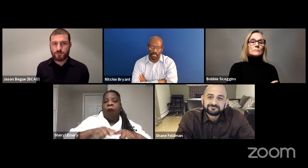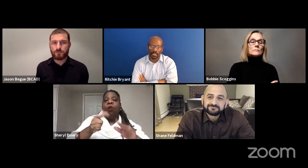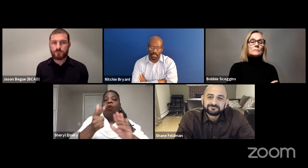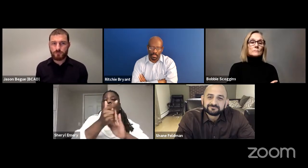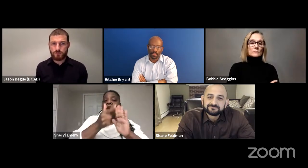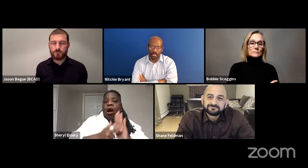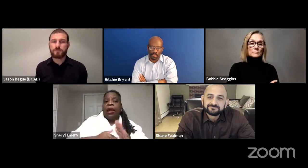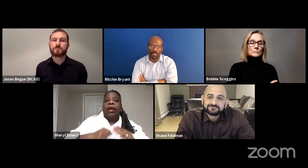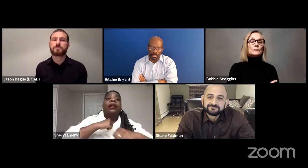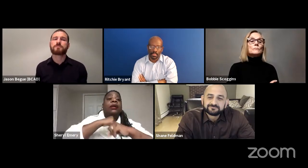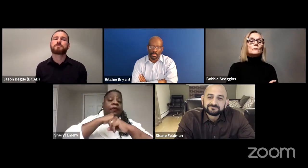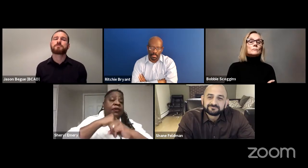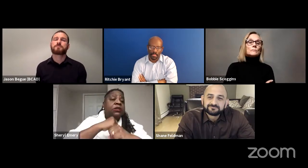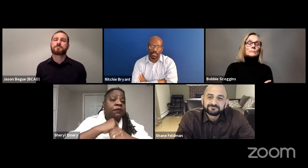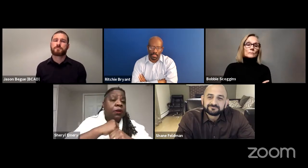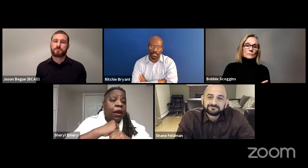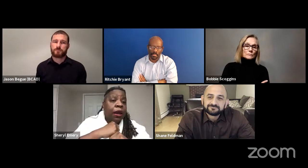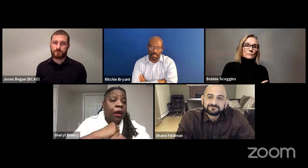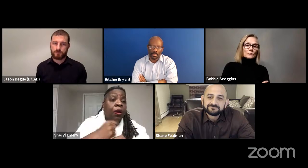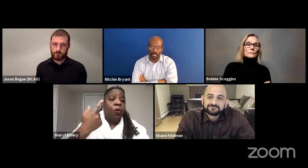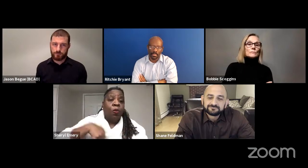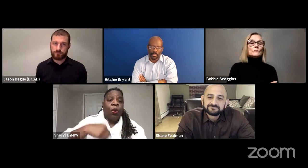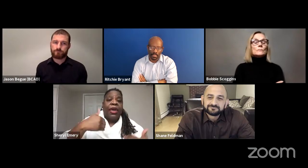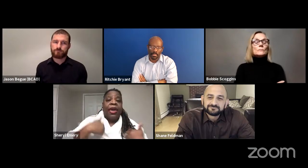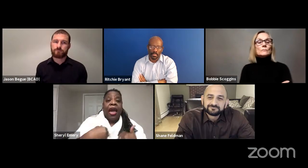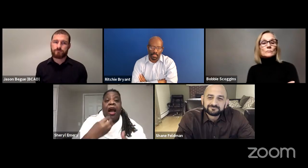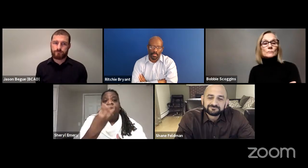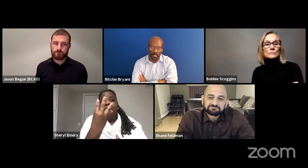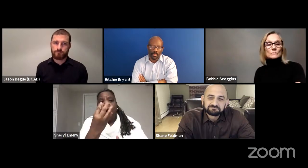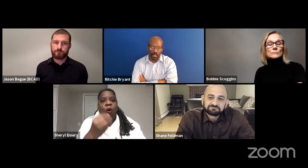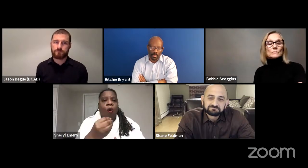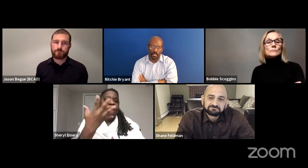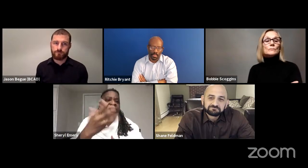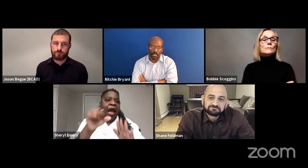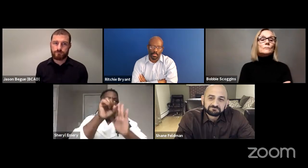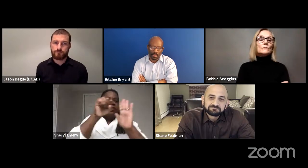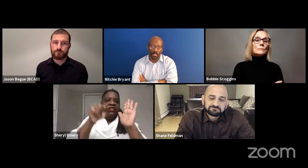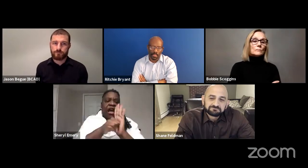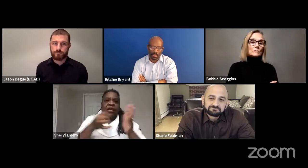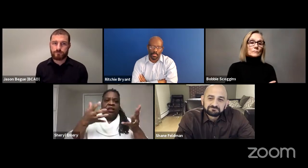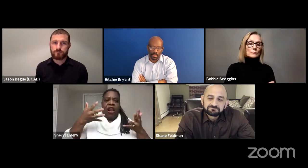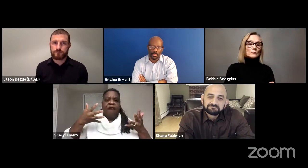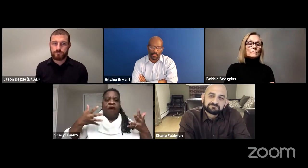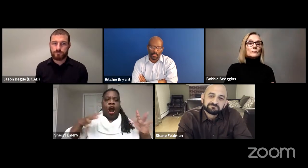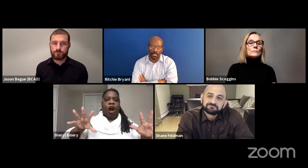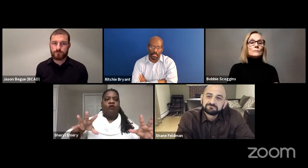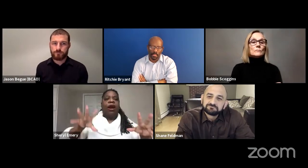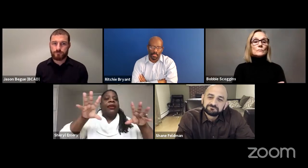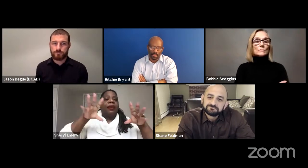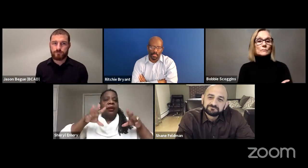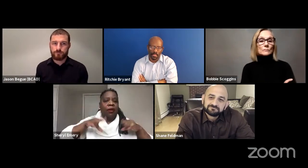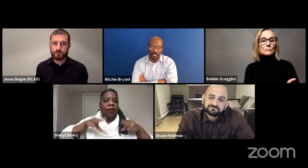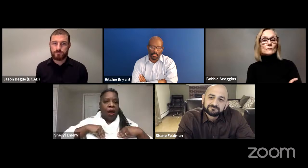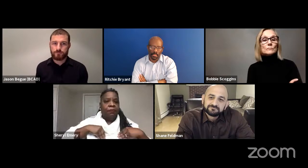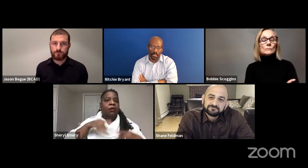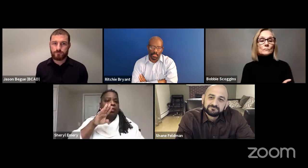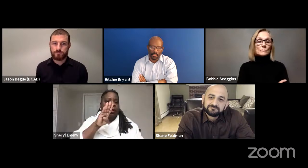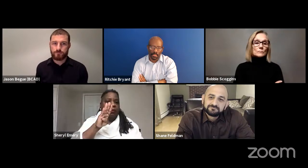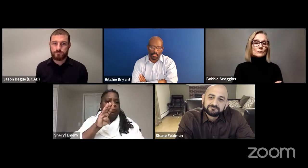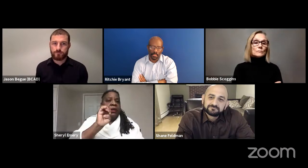always valid and reliable. So again, you may have four or five states that have already